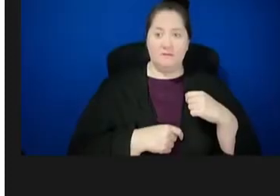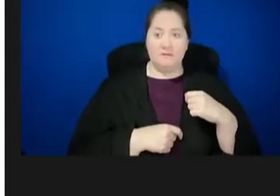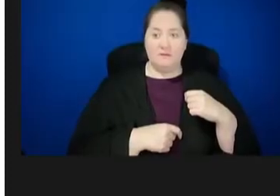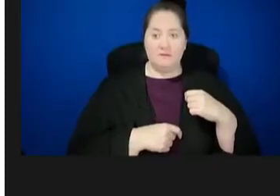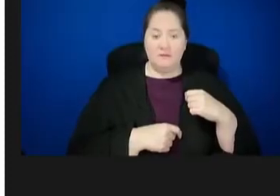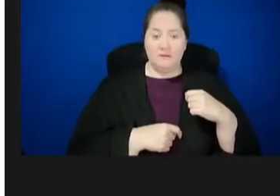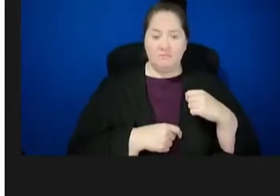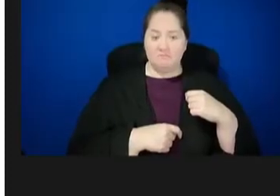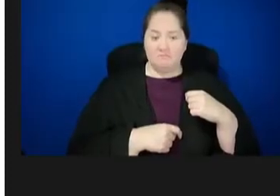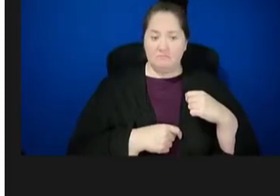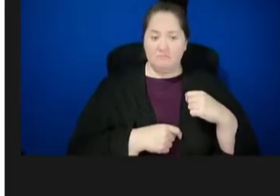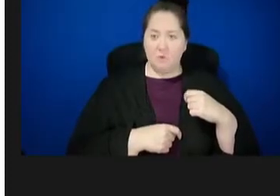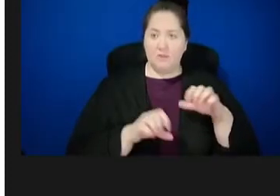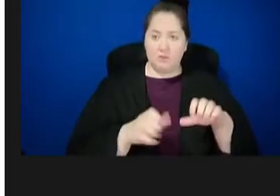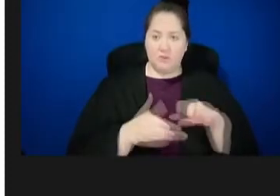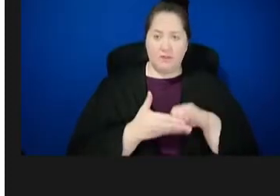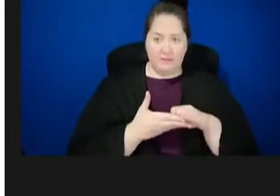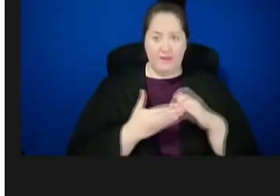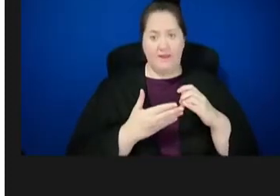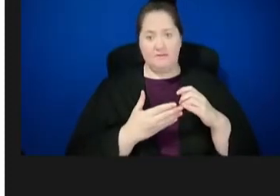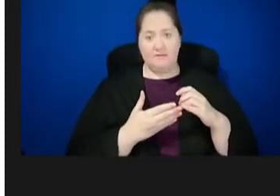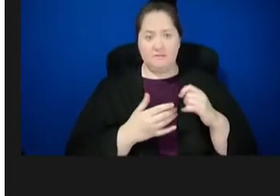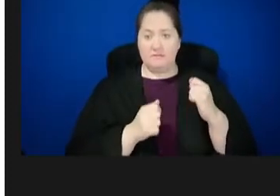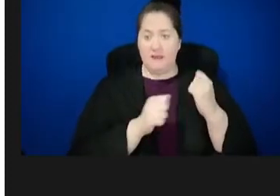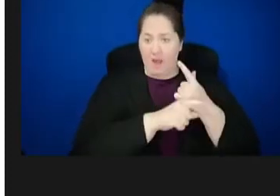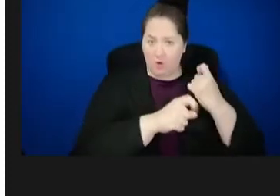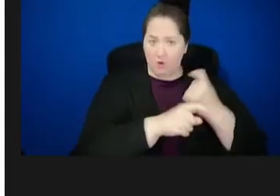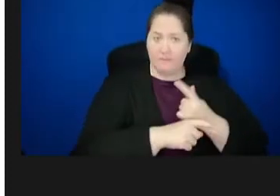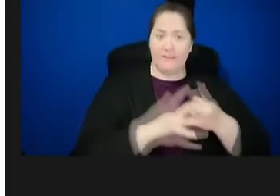then we took that version of the algorithm and initiated a human in the loop learning